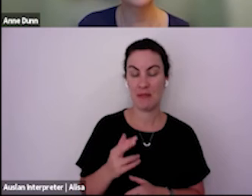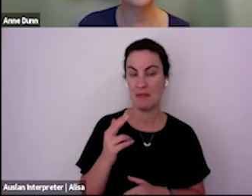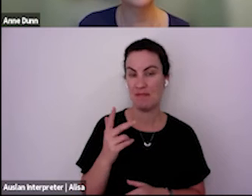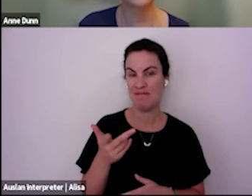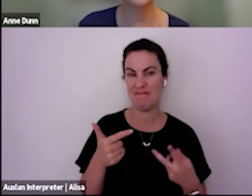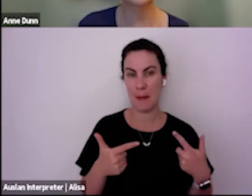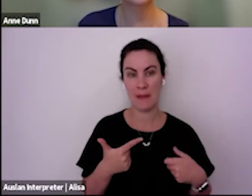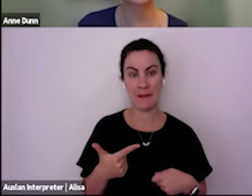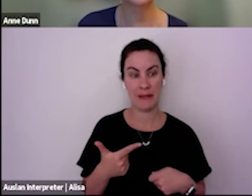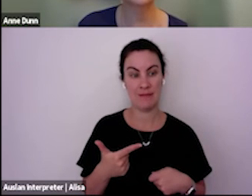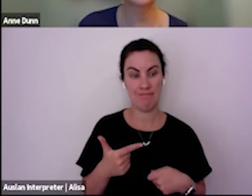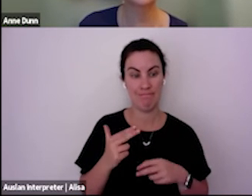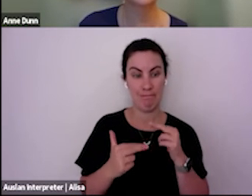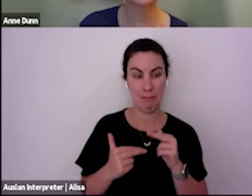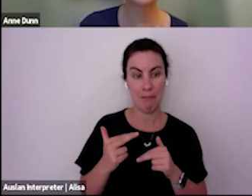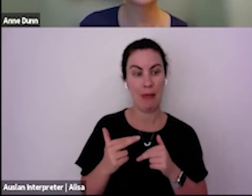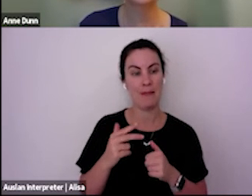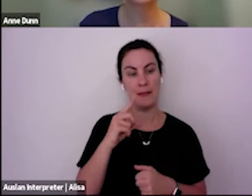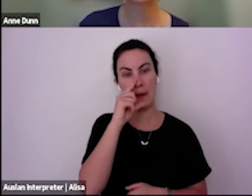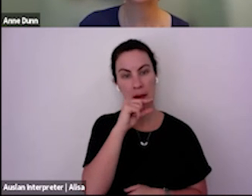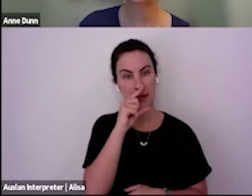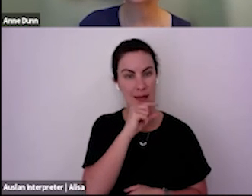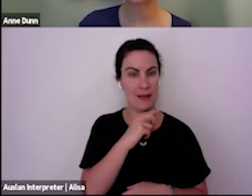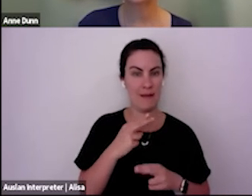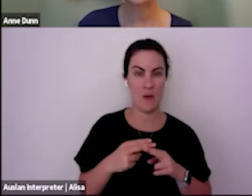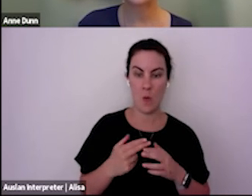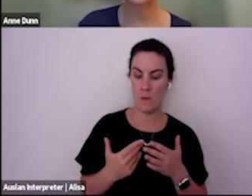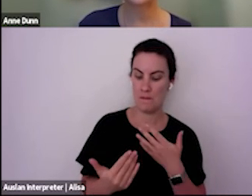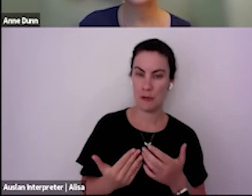in looking after ourselves and our team.